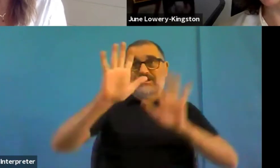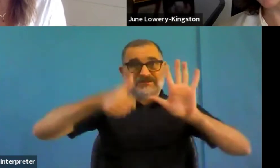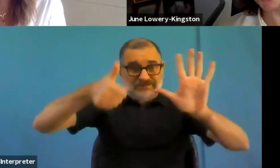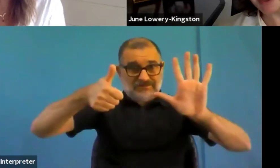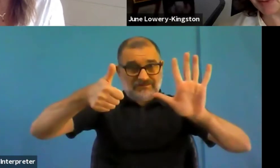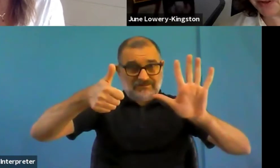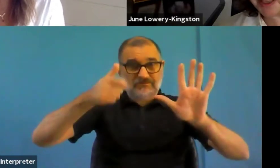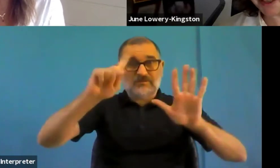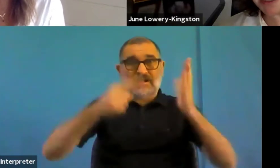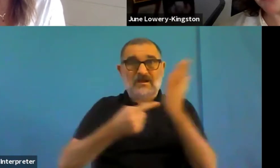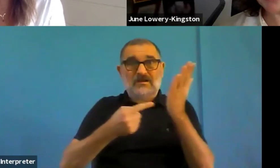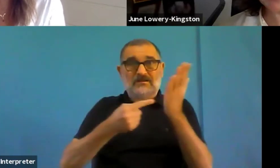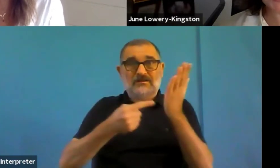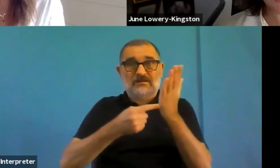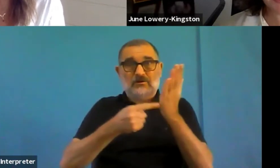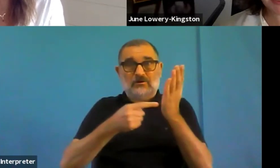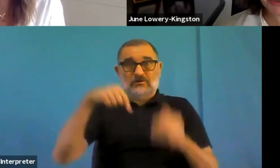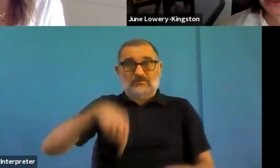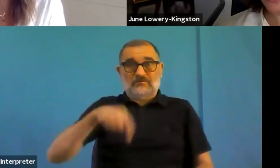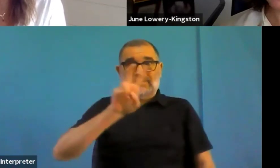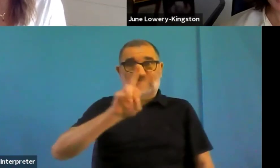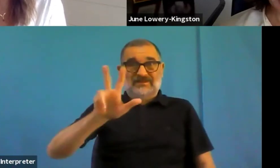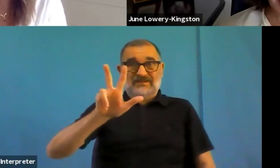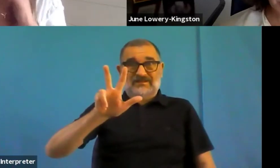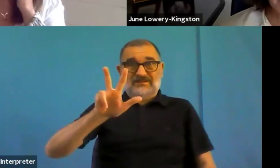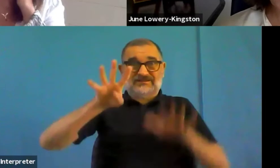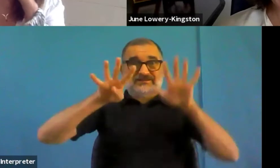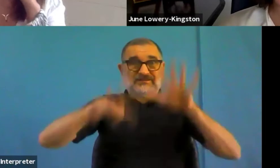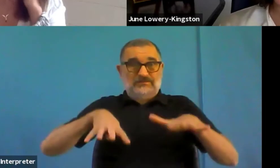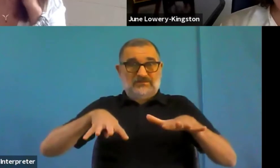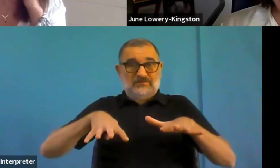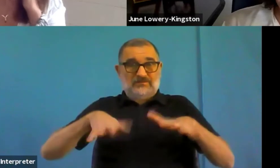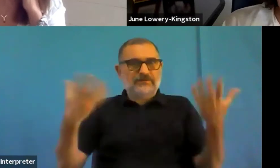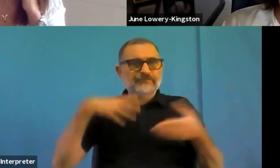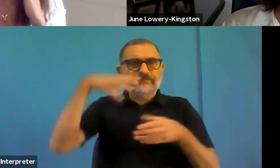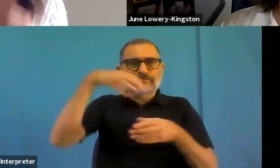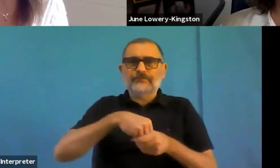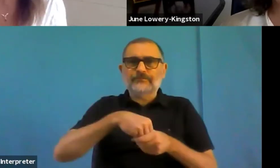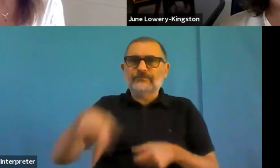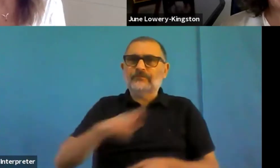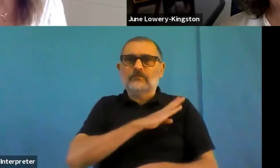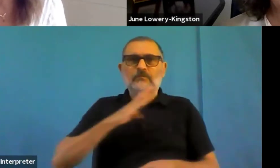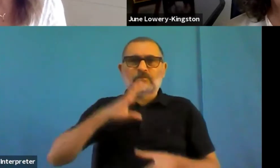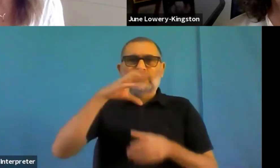had to transpose the directive international legislation. We know they all didn't make that date, but they all have made it now.